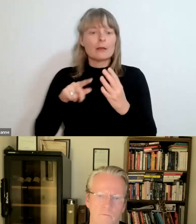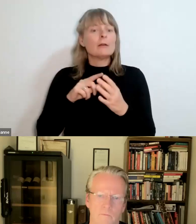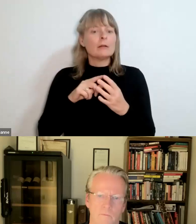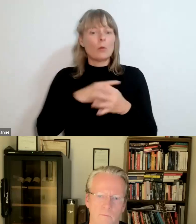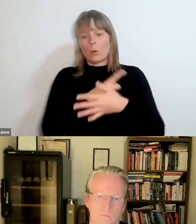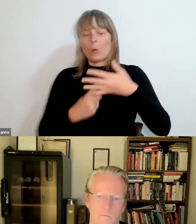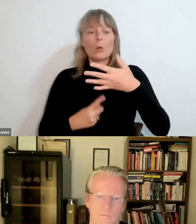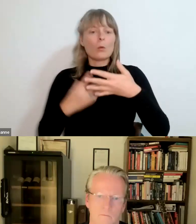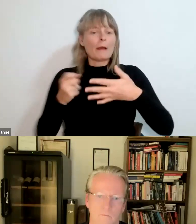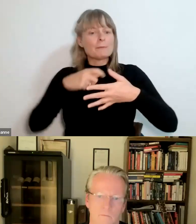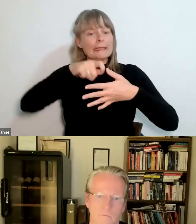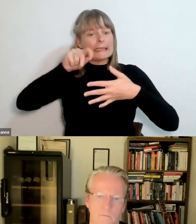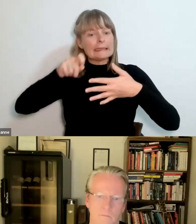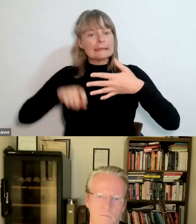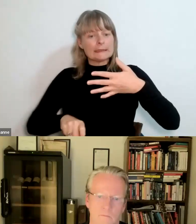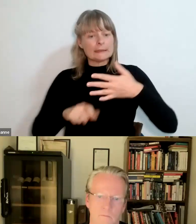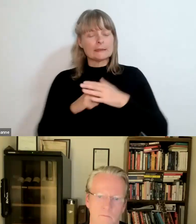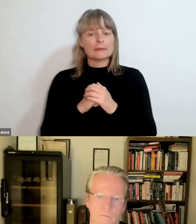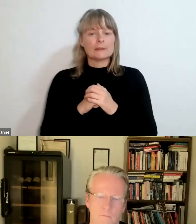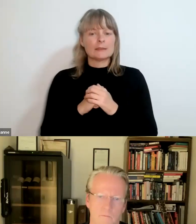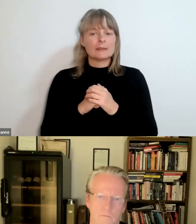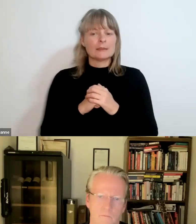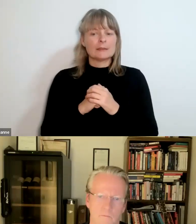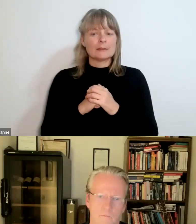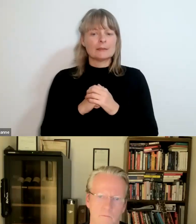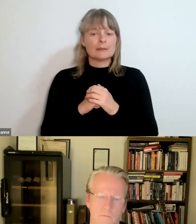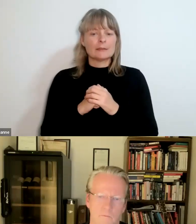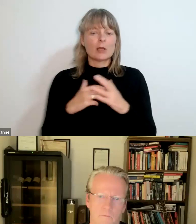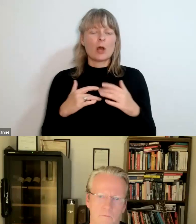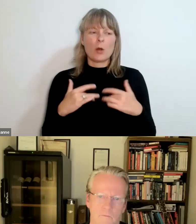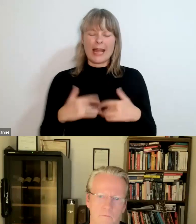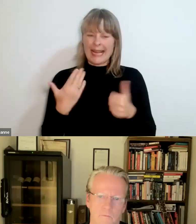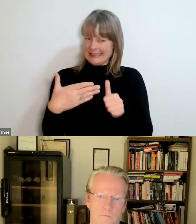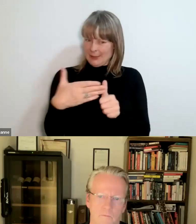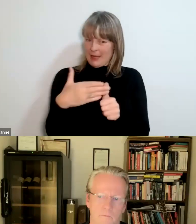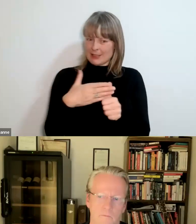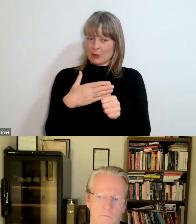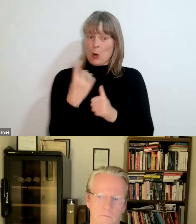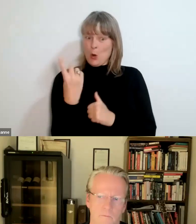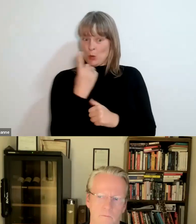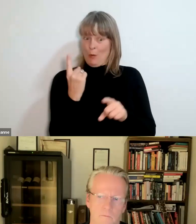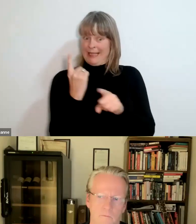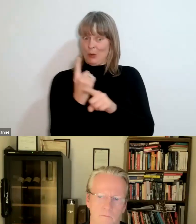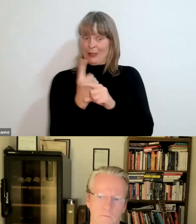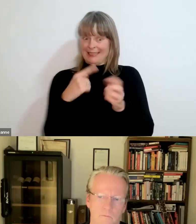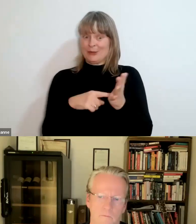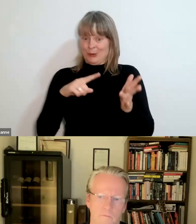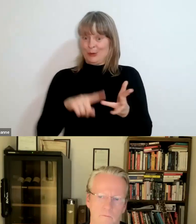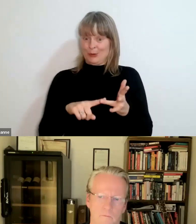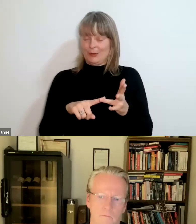that means everything has to be going well, academics have to be going well, friendships had to be going well, their own sense of